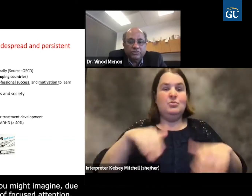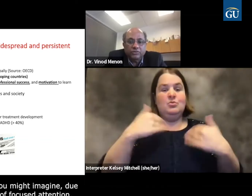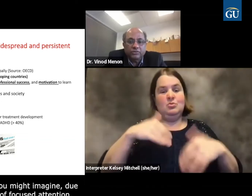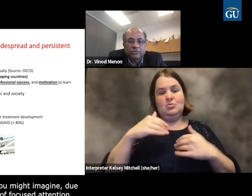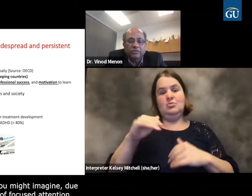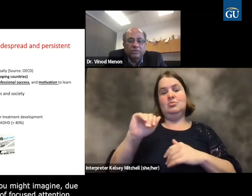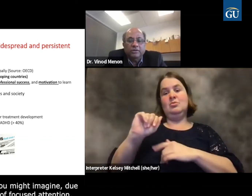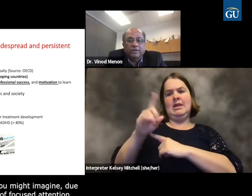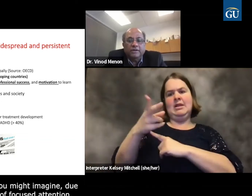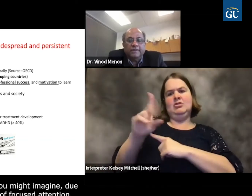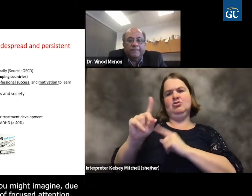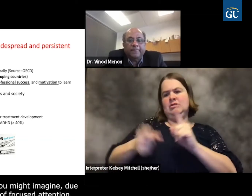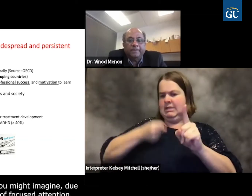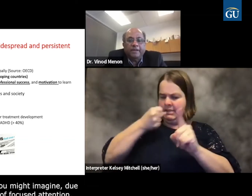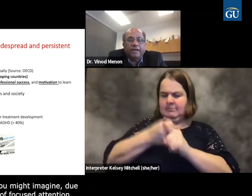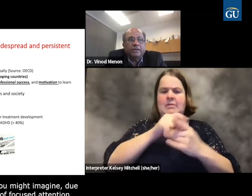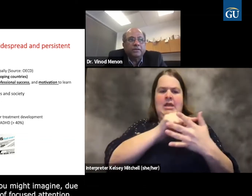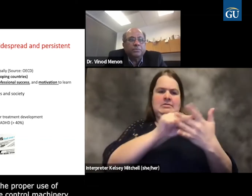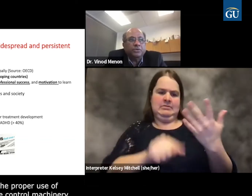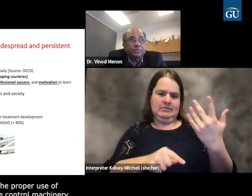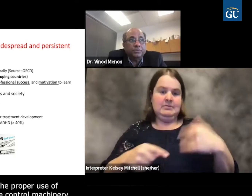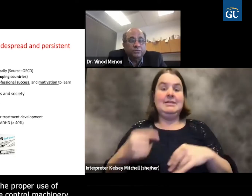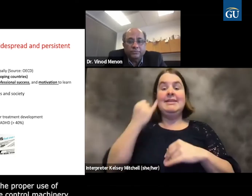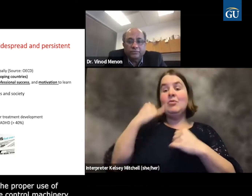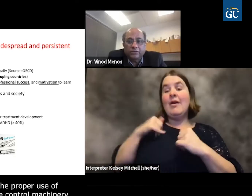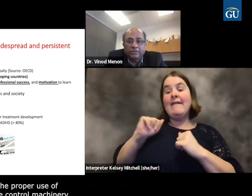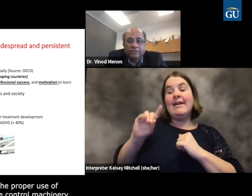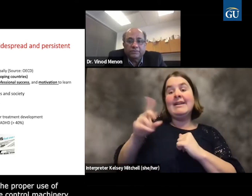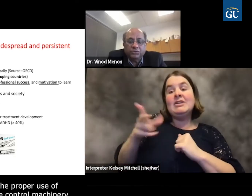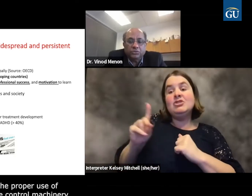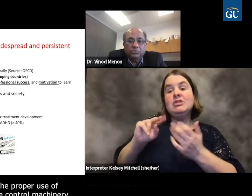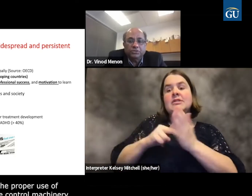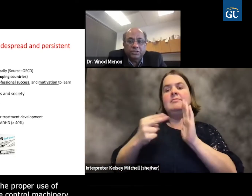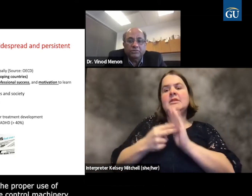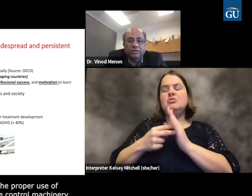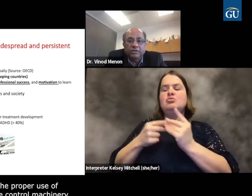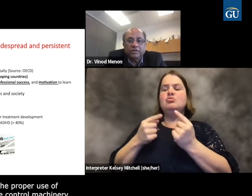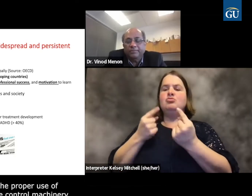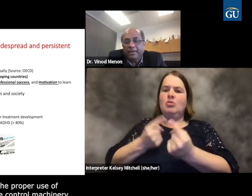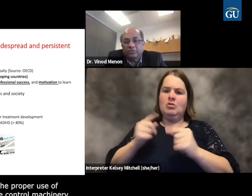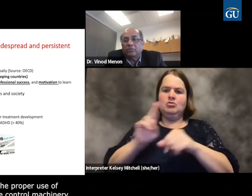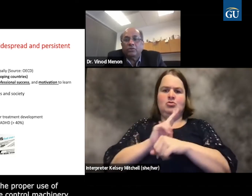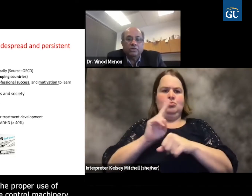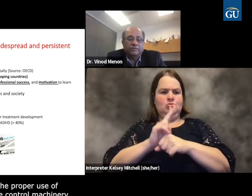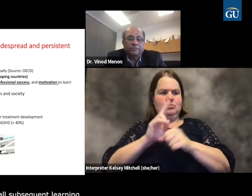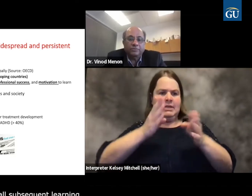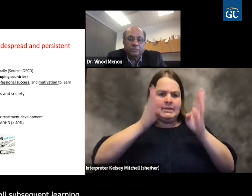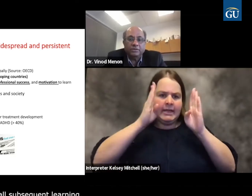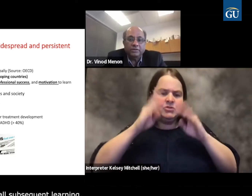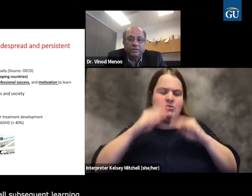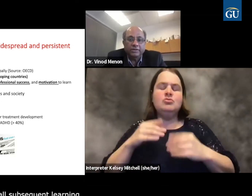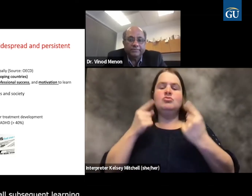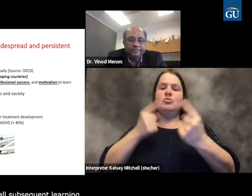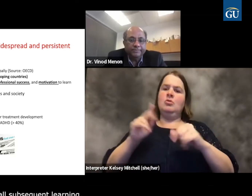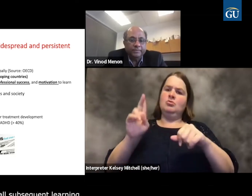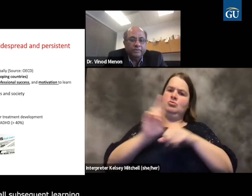of focused attention and the proper use of cognitive control